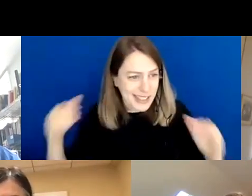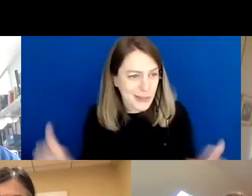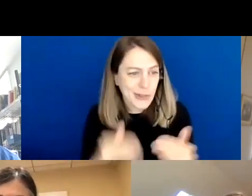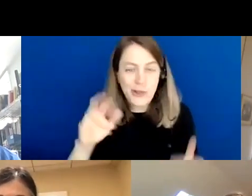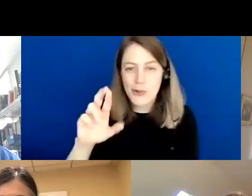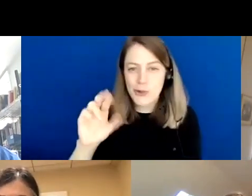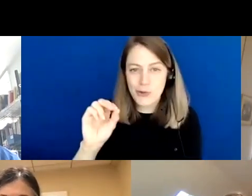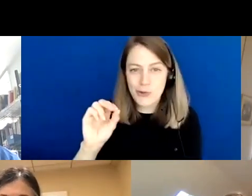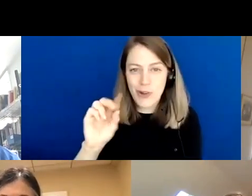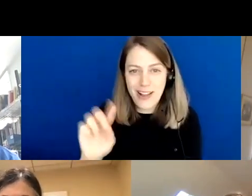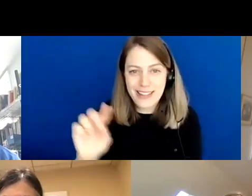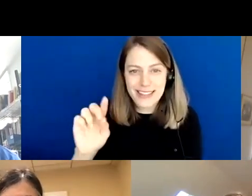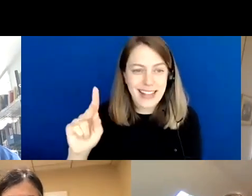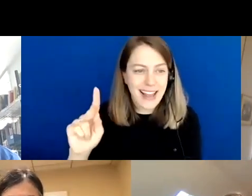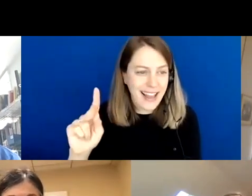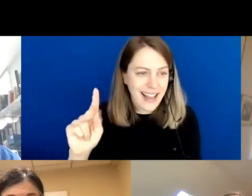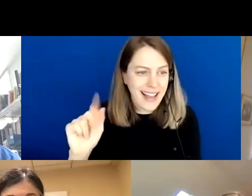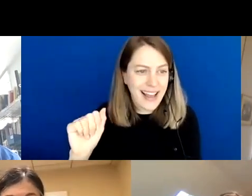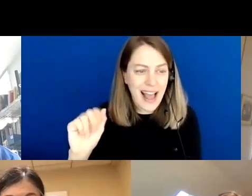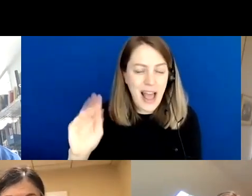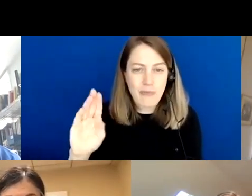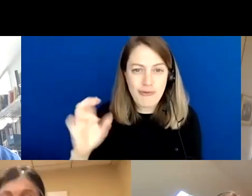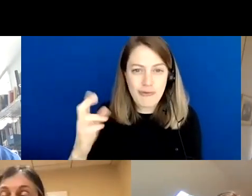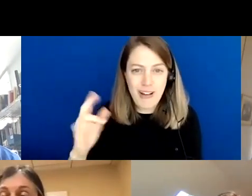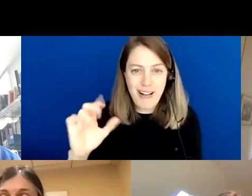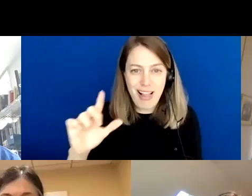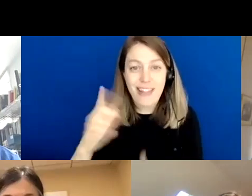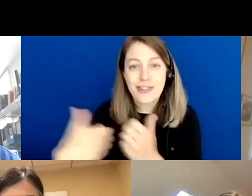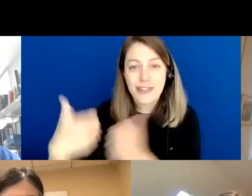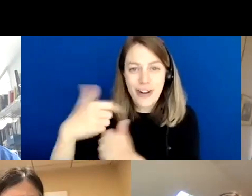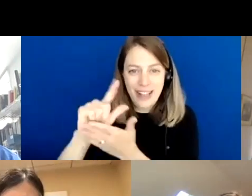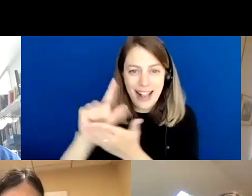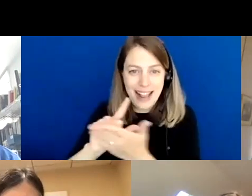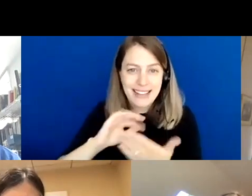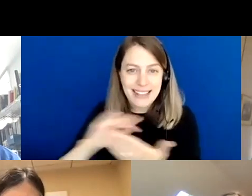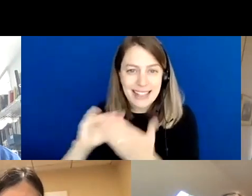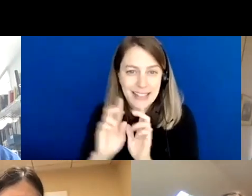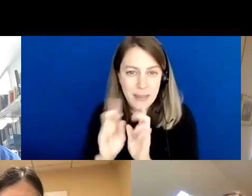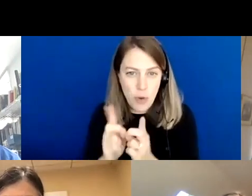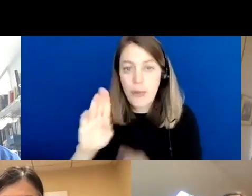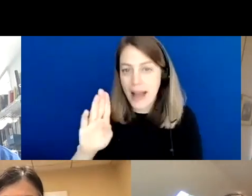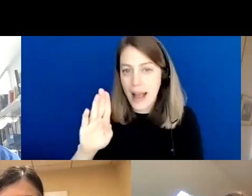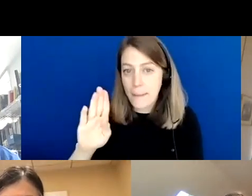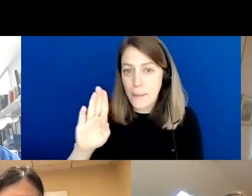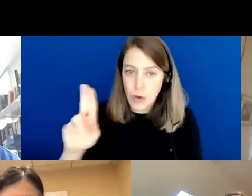who is the Chair of the Legal Studies Department at Brandeis. She is the editor of